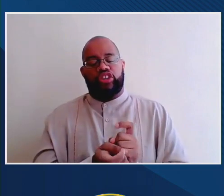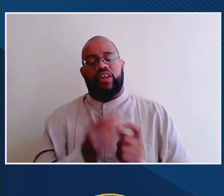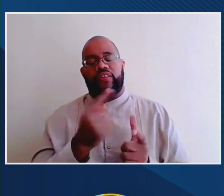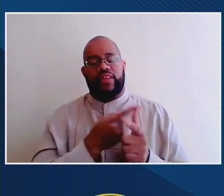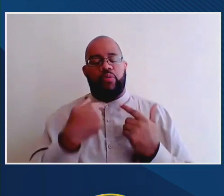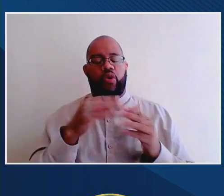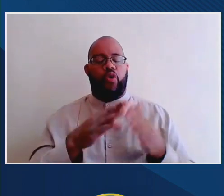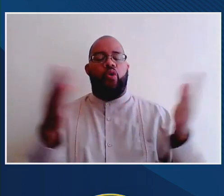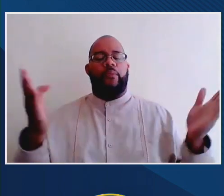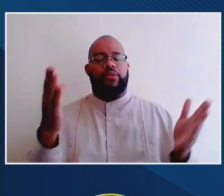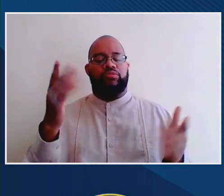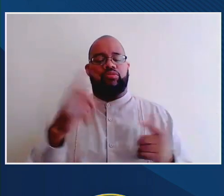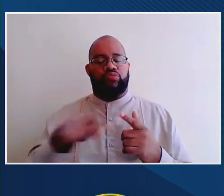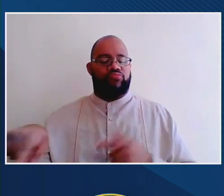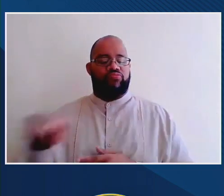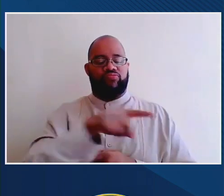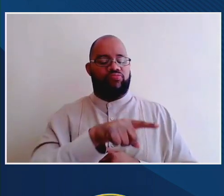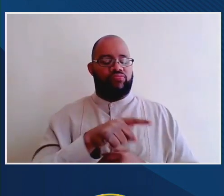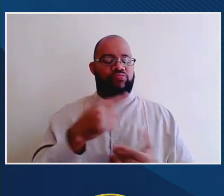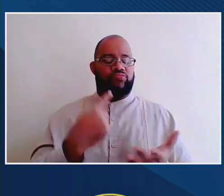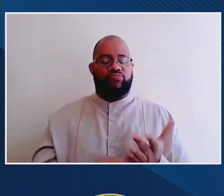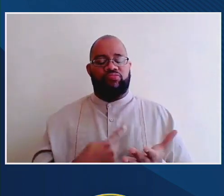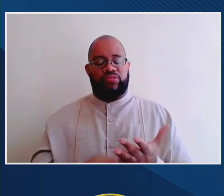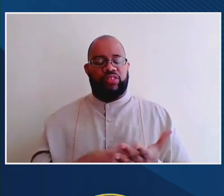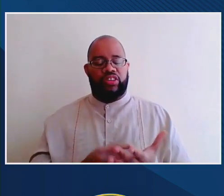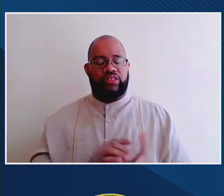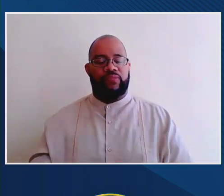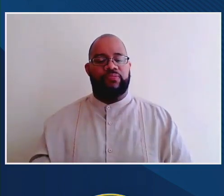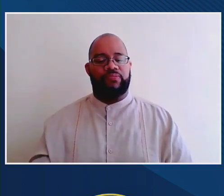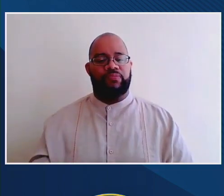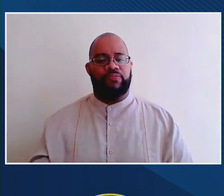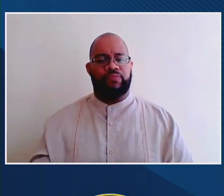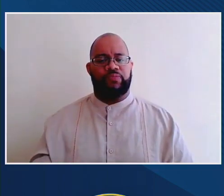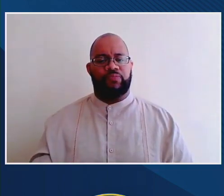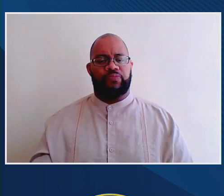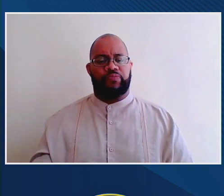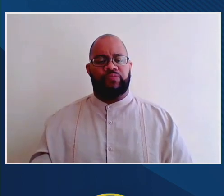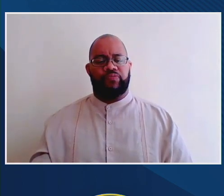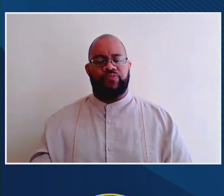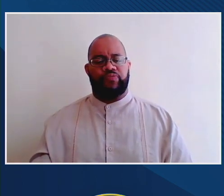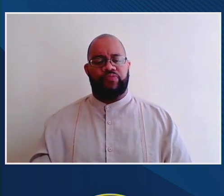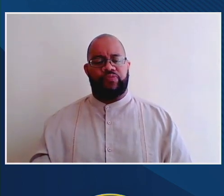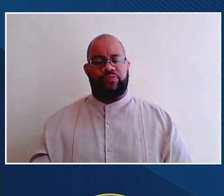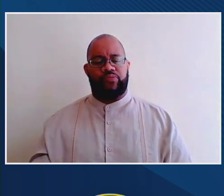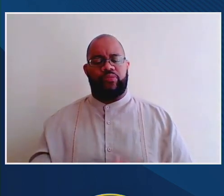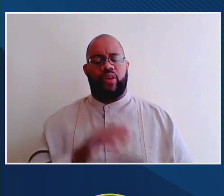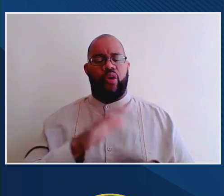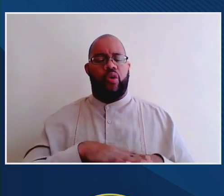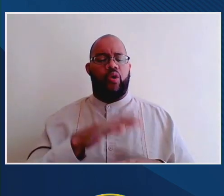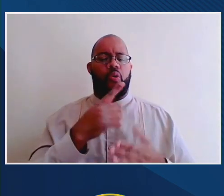the floor for general discussion on what we propose to do.